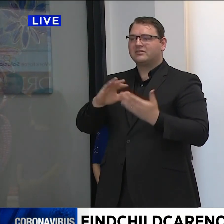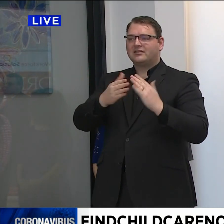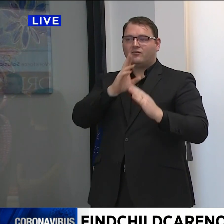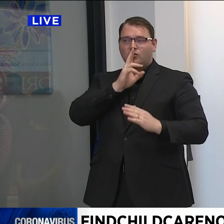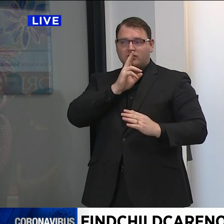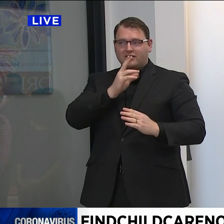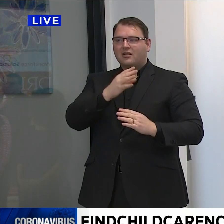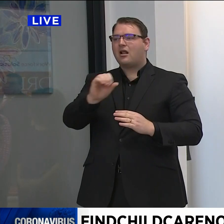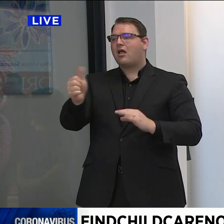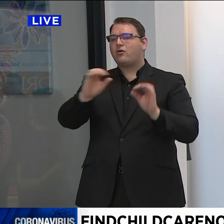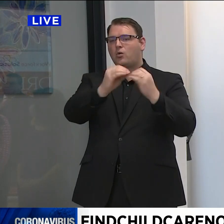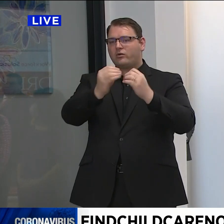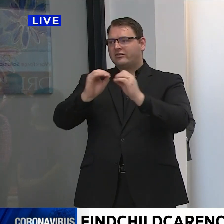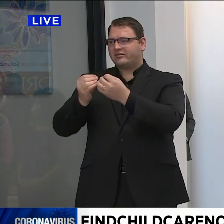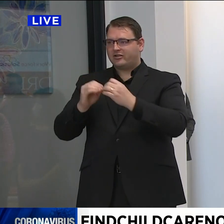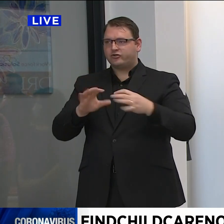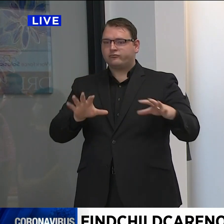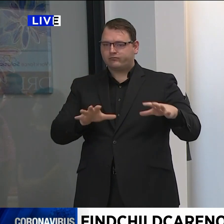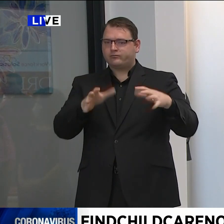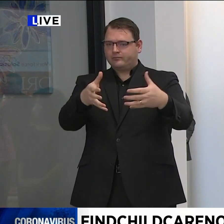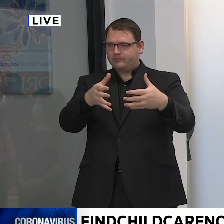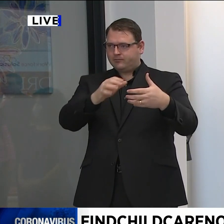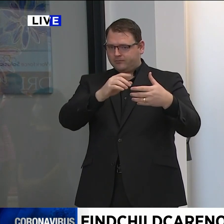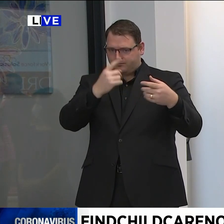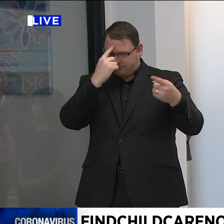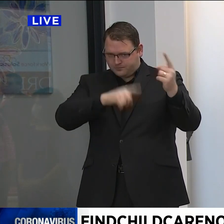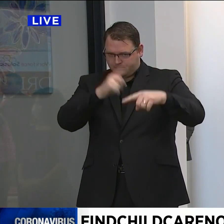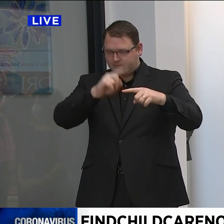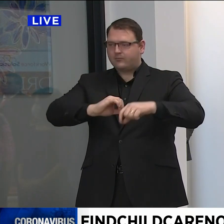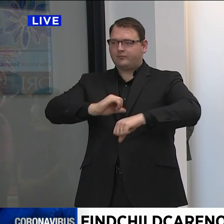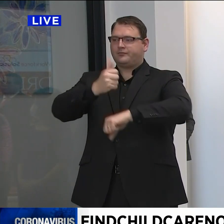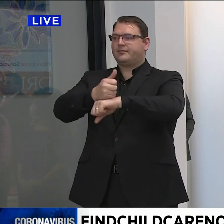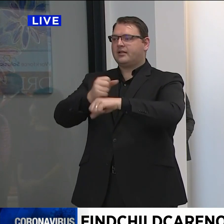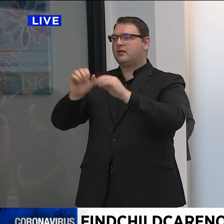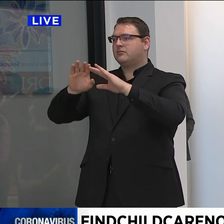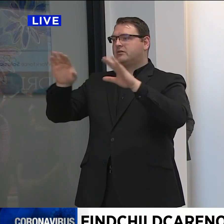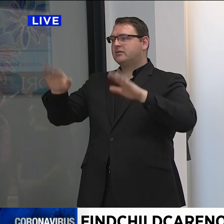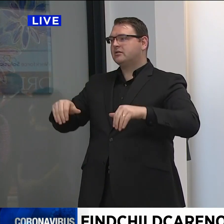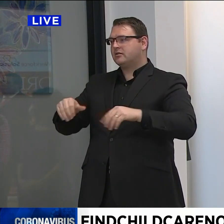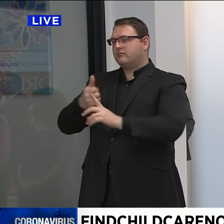place to go to starting this past Saturday in a partnership past Saturday in a partnership with the city of Houston.